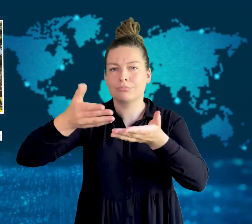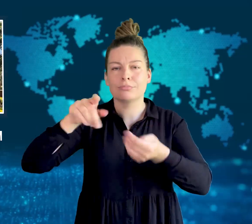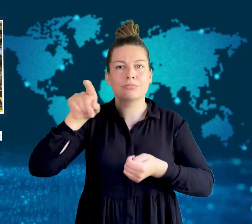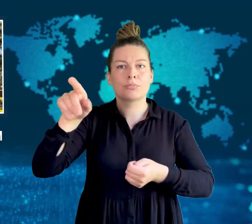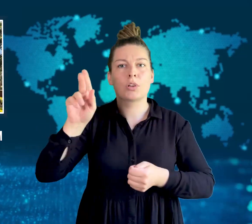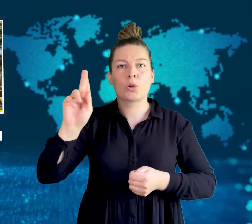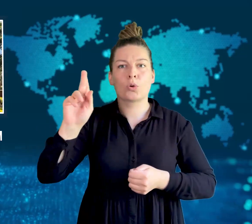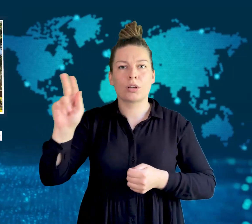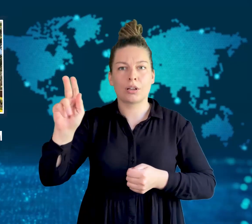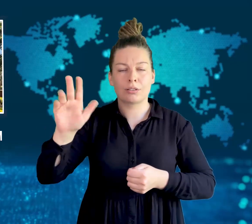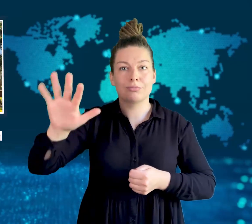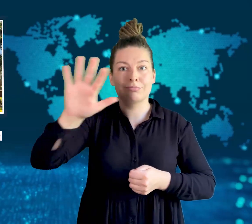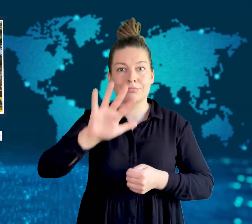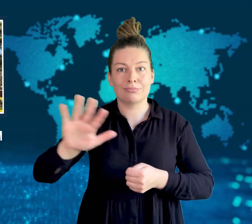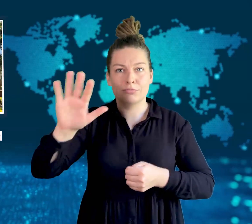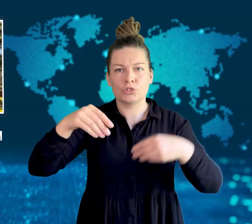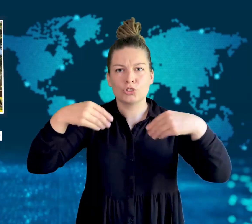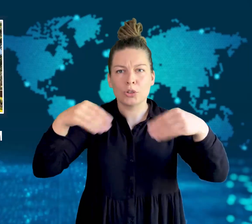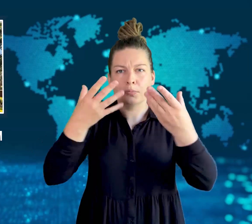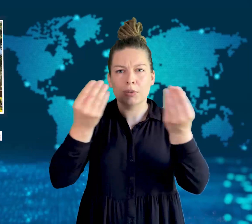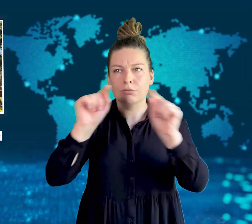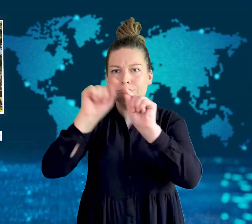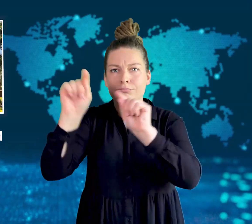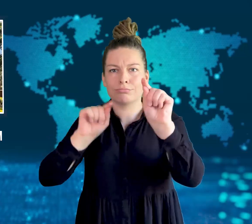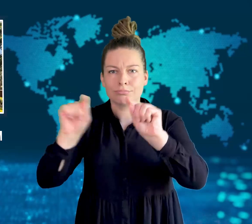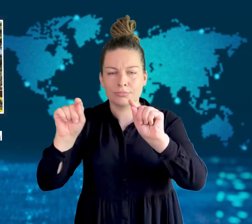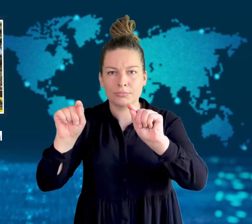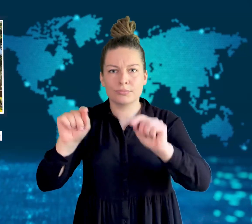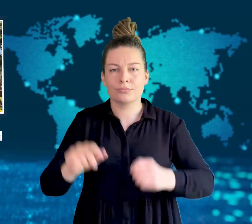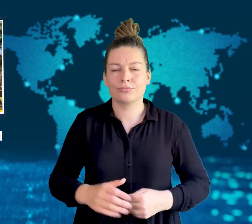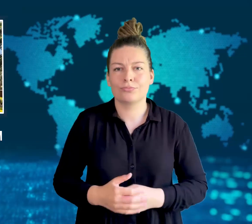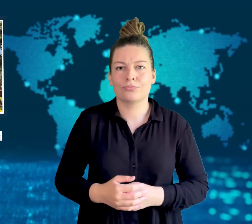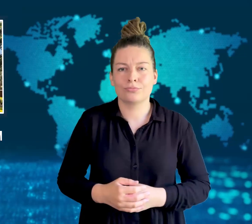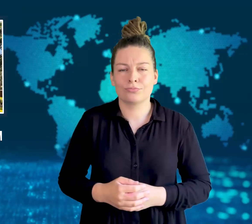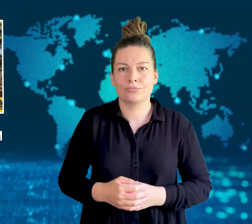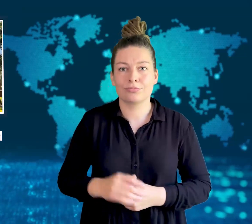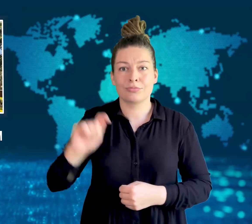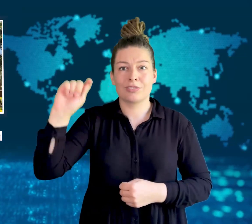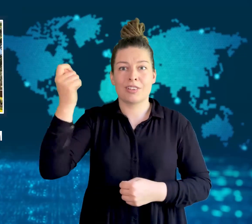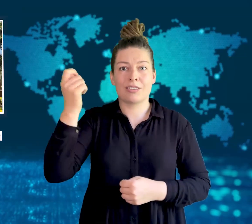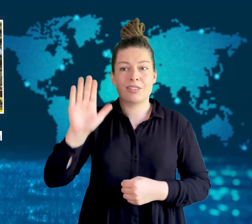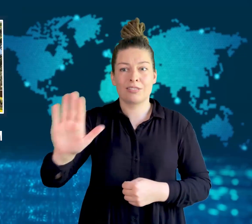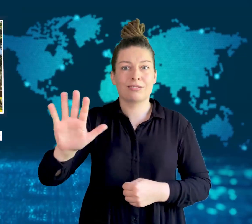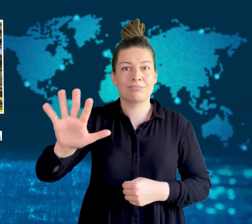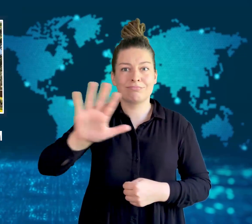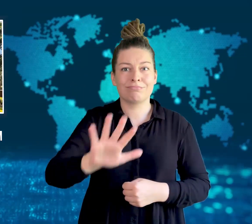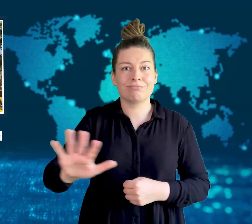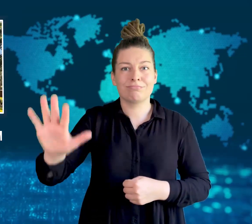the theft of food. Kenya's national human rights agency,